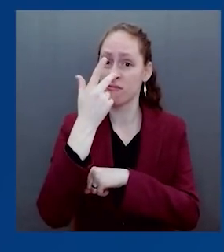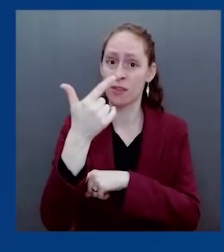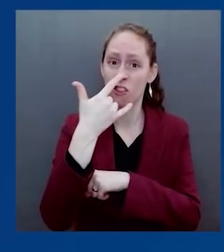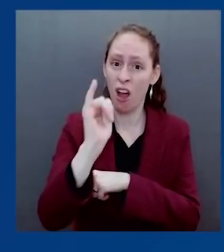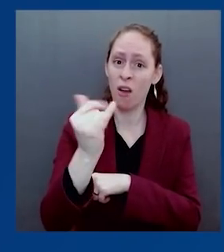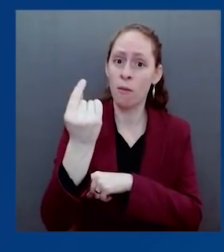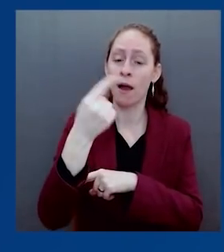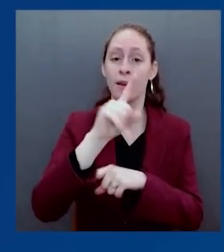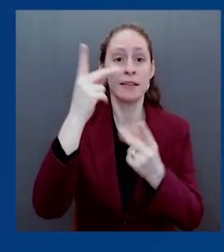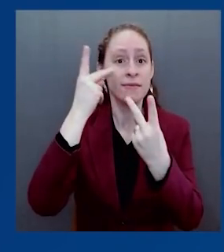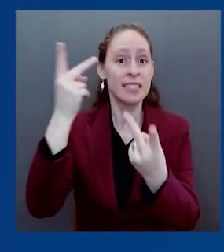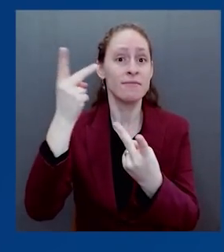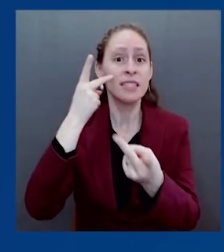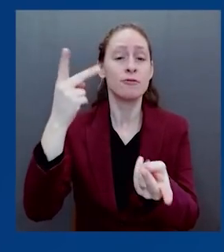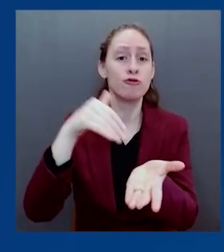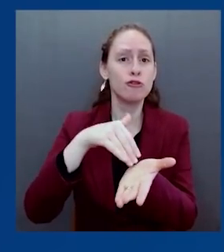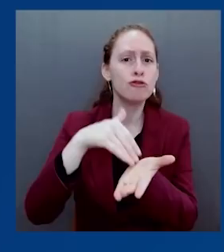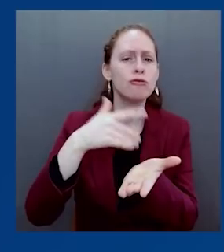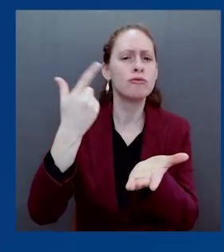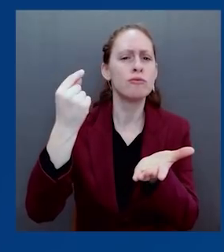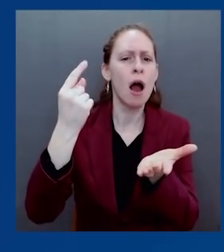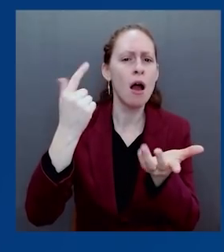Moderator: Let's go to Sabrina Siddiqui, Wall Street Journal.